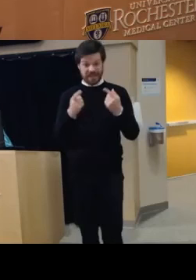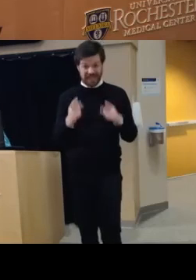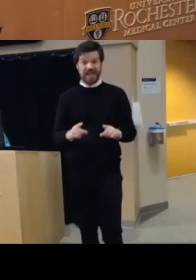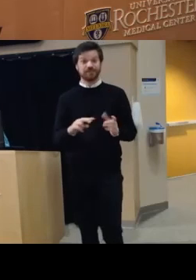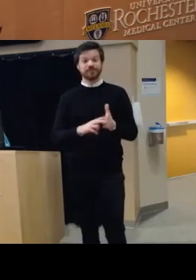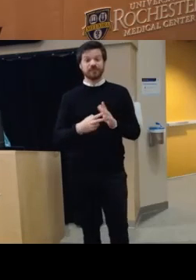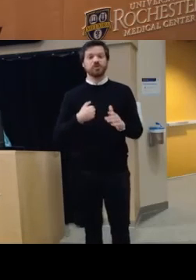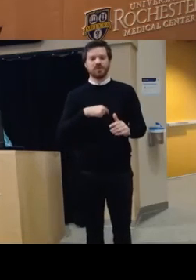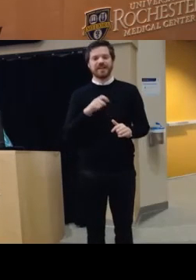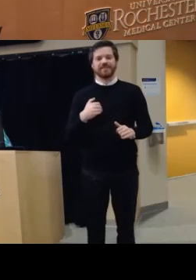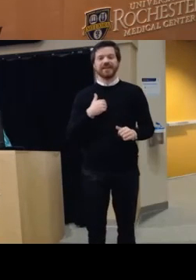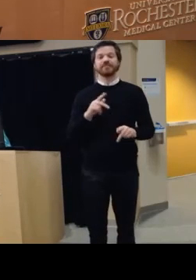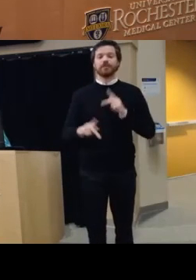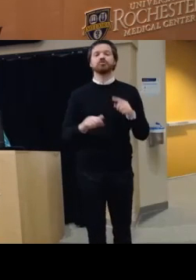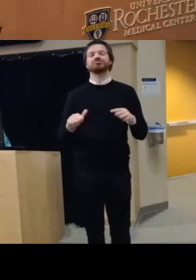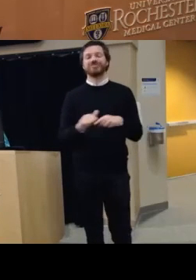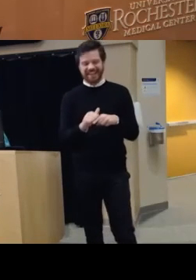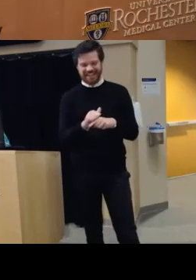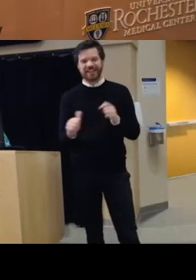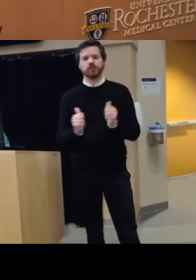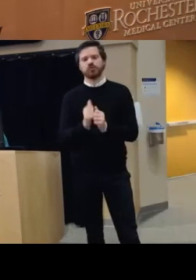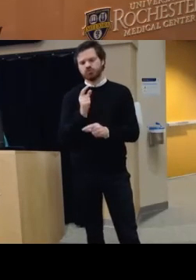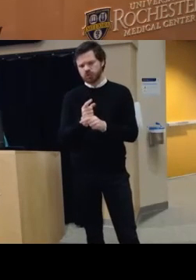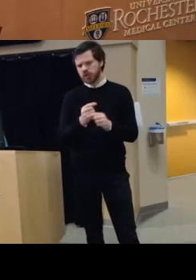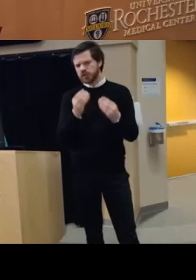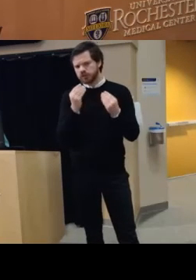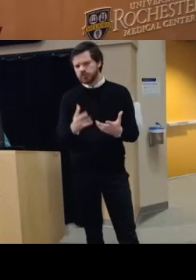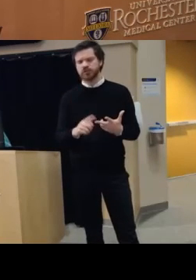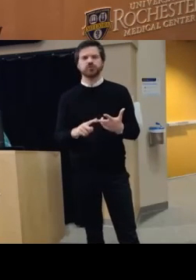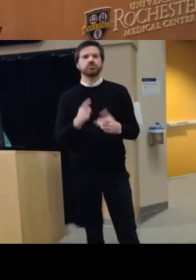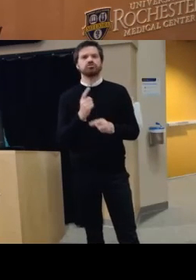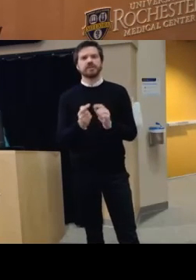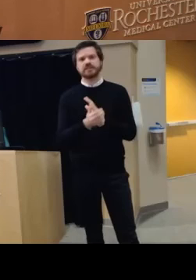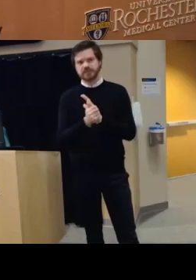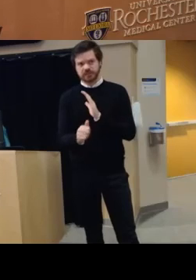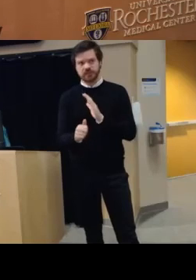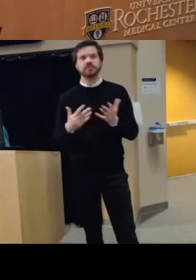have people trained um with the right information um with the right skills and that's where you are